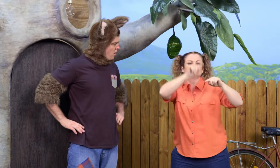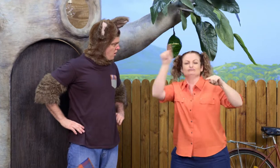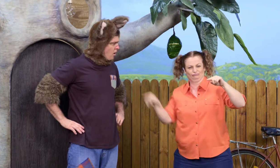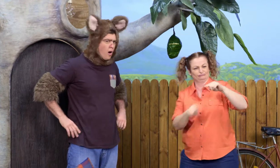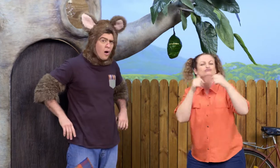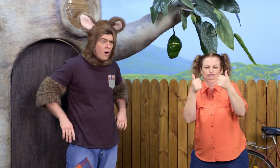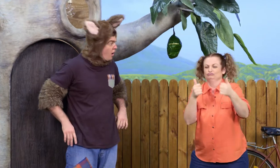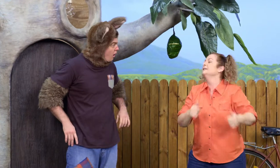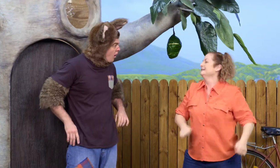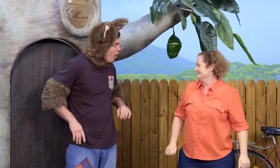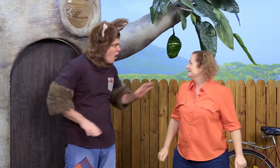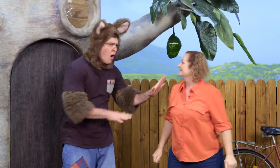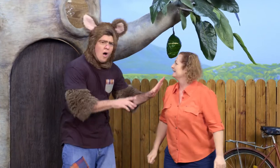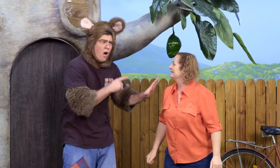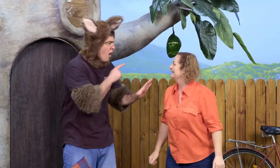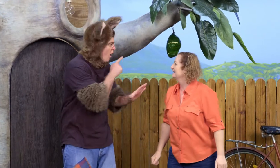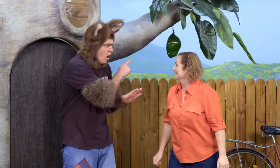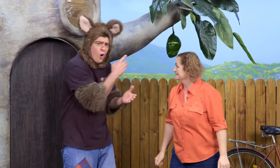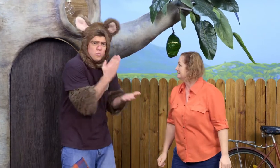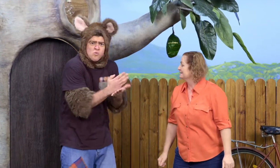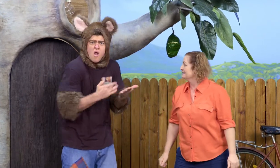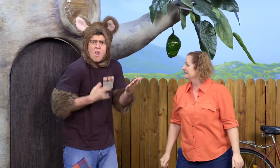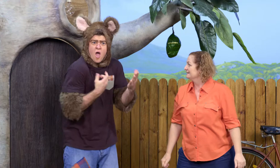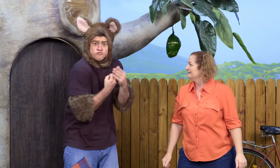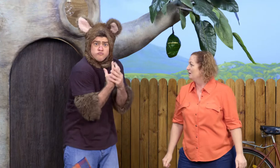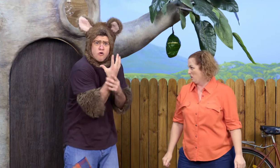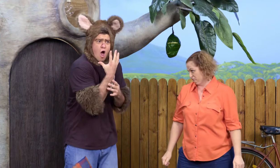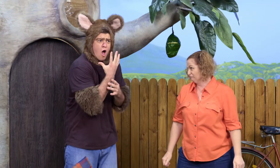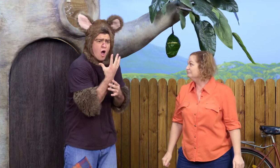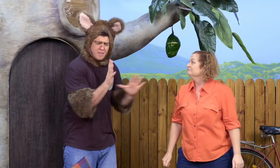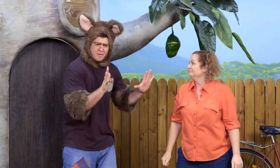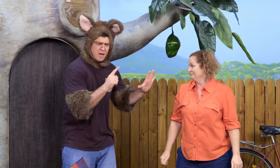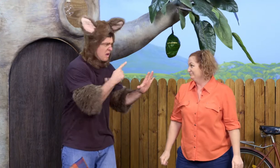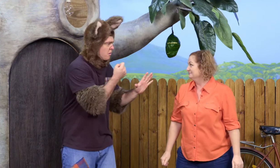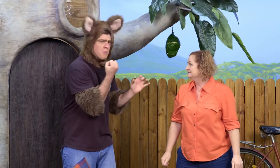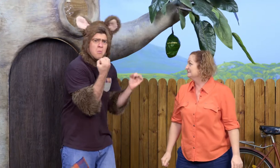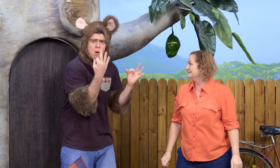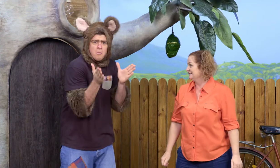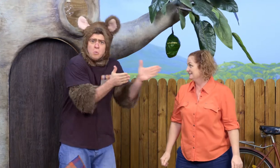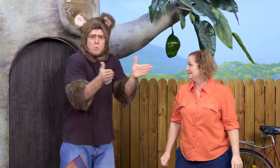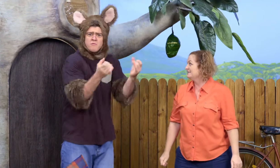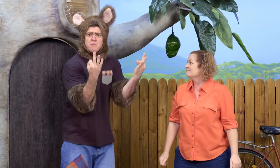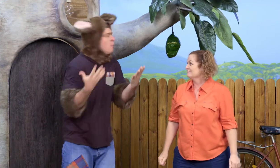How about I explain the whole thing to you? So, is this a living thing? Is something going to grow out of this?